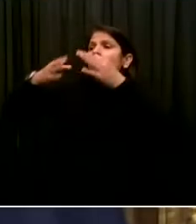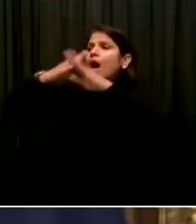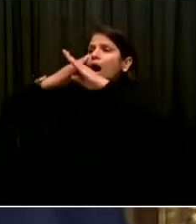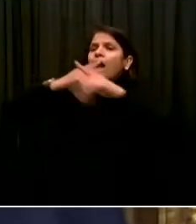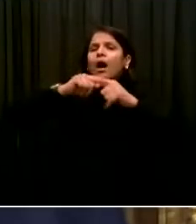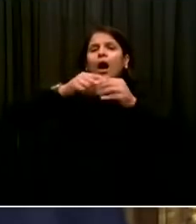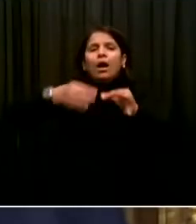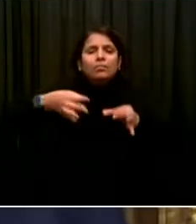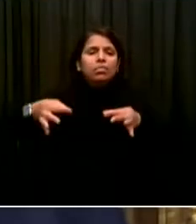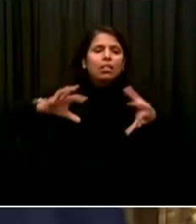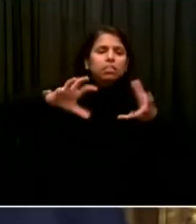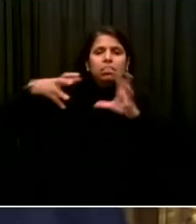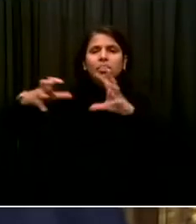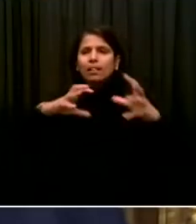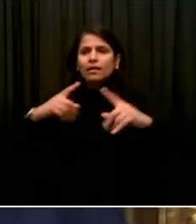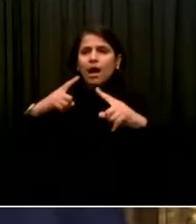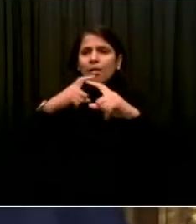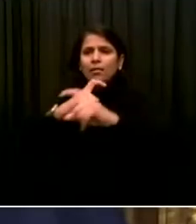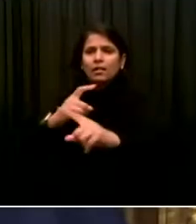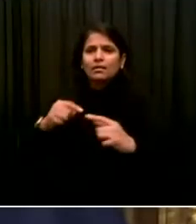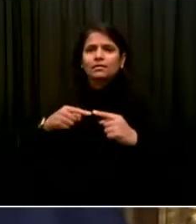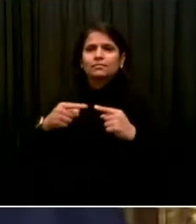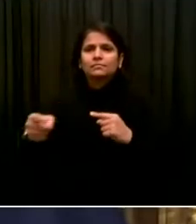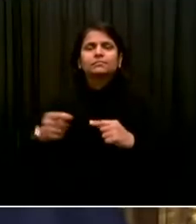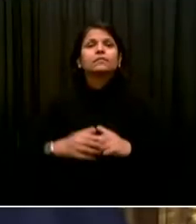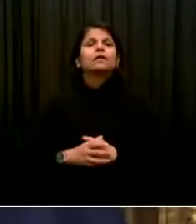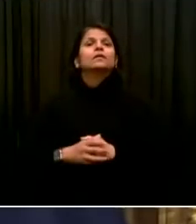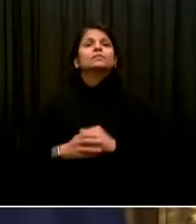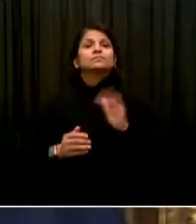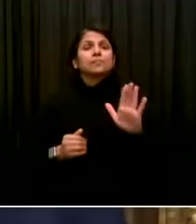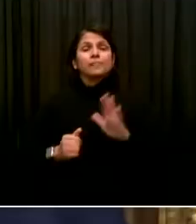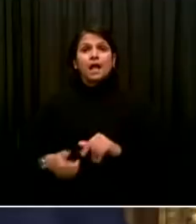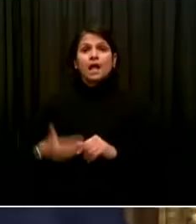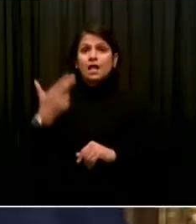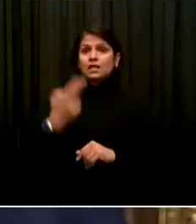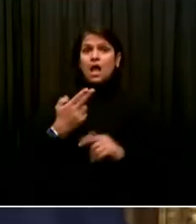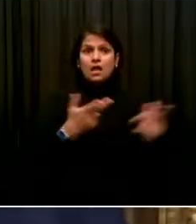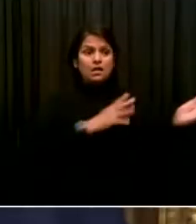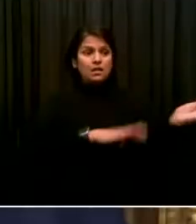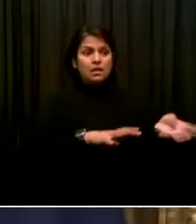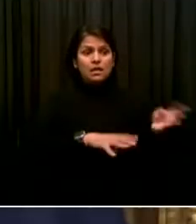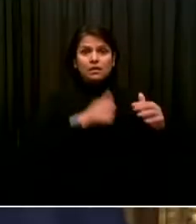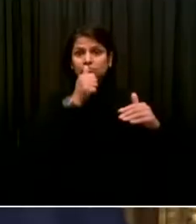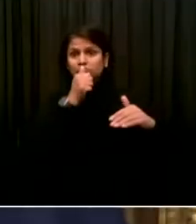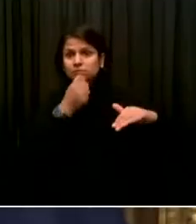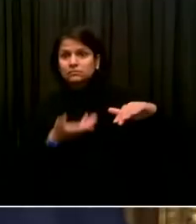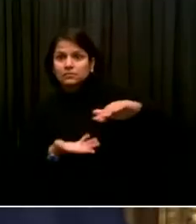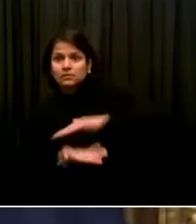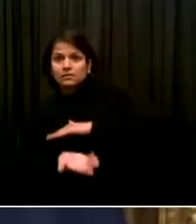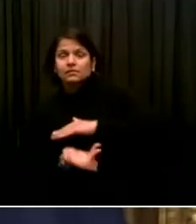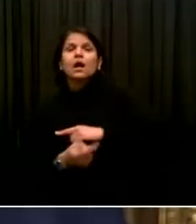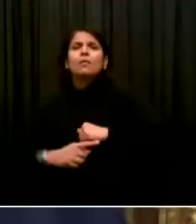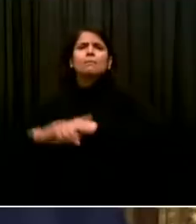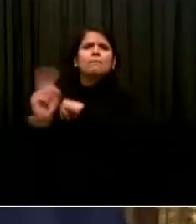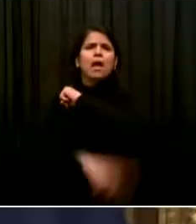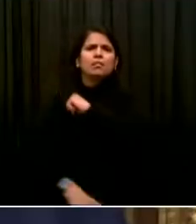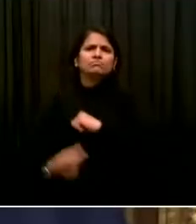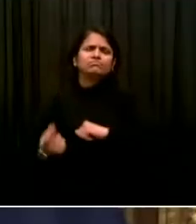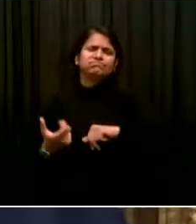PROCESS AND WE URGE THE STATE TO PASS LEGISLATION TO THAT EFFECT. AND WE MUST RAISE THE